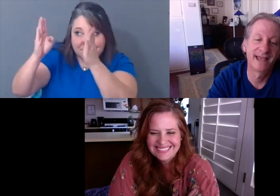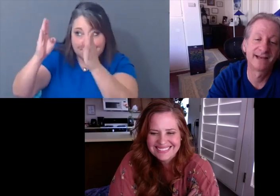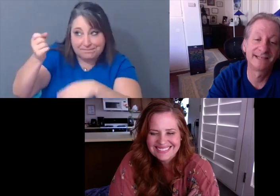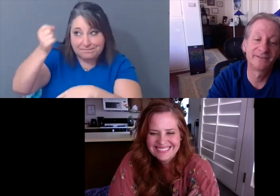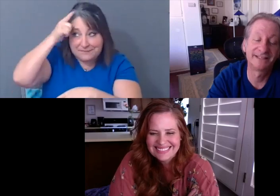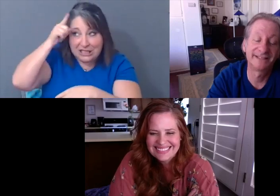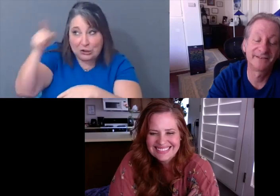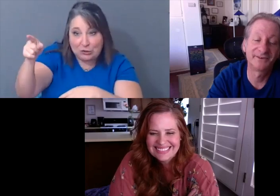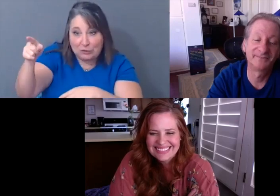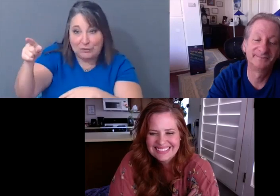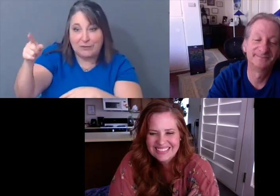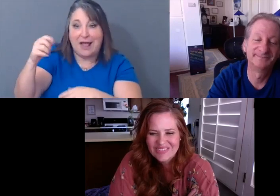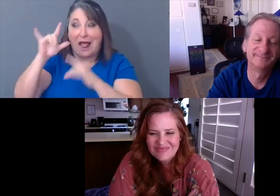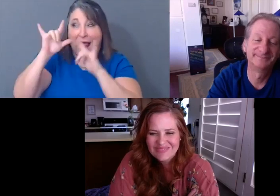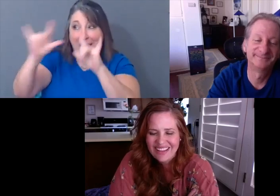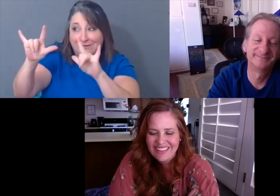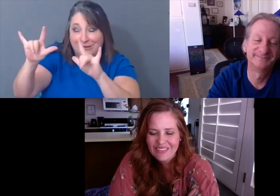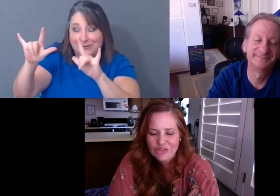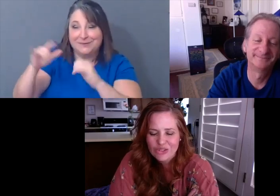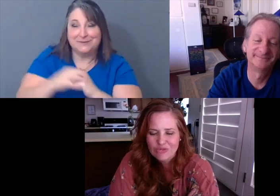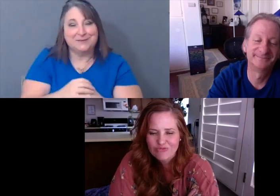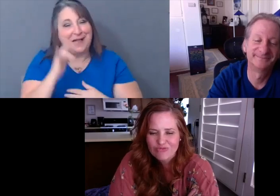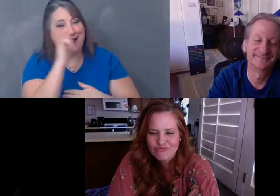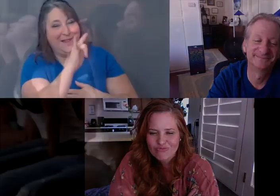And I definitely love you. I love you too.